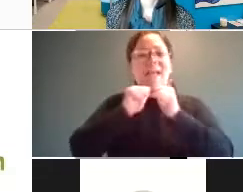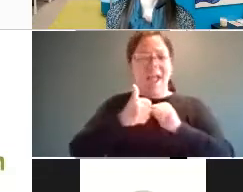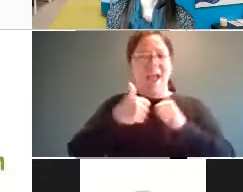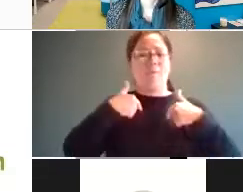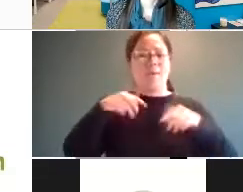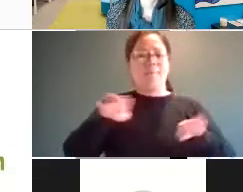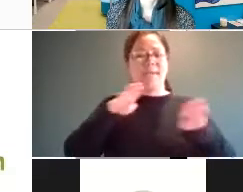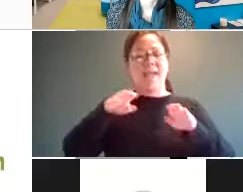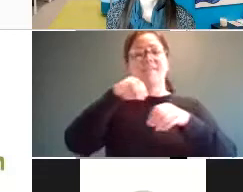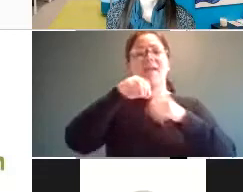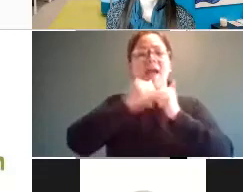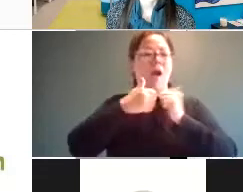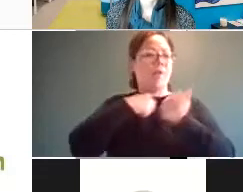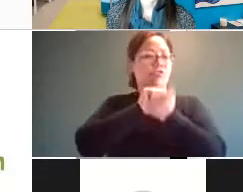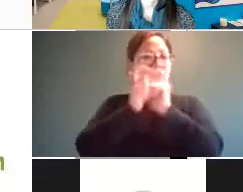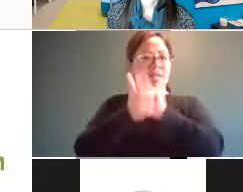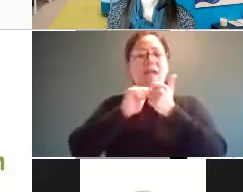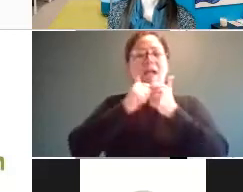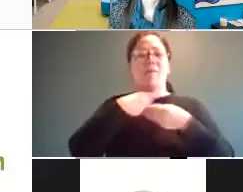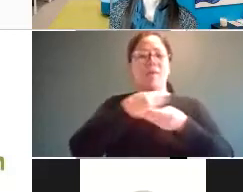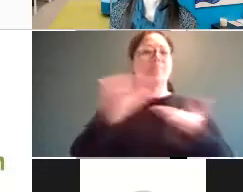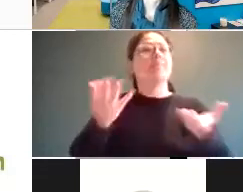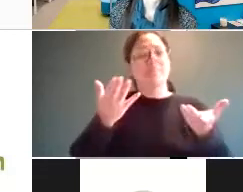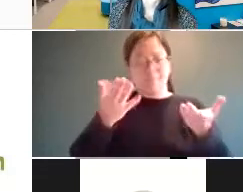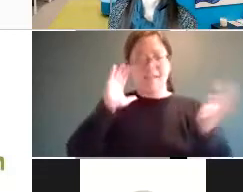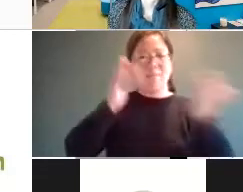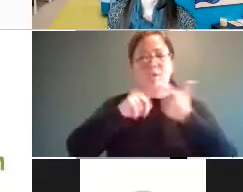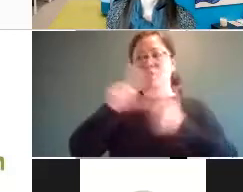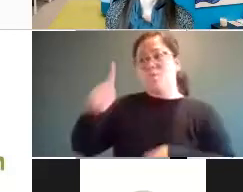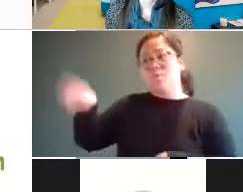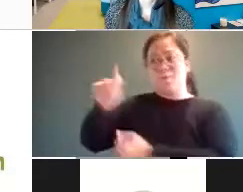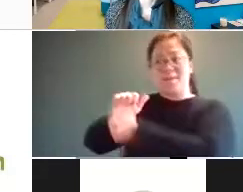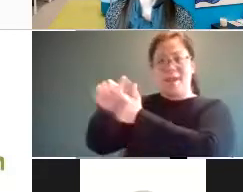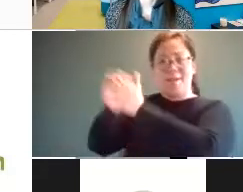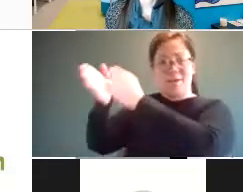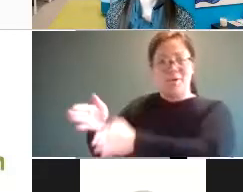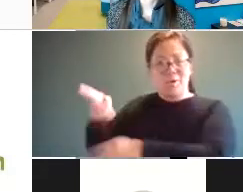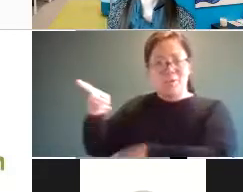versus what your competitors are doing. And then also, who is our audience?